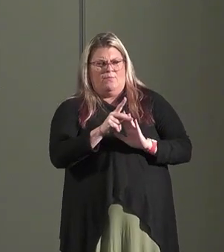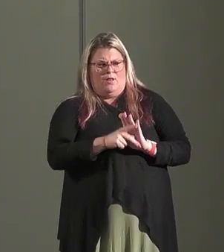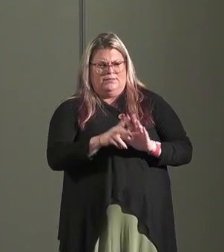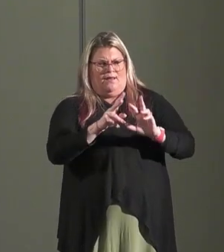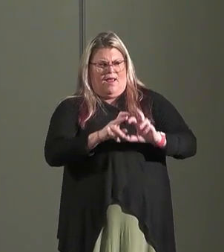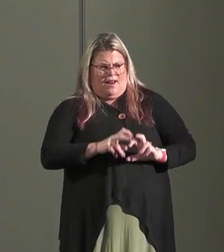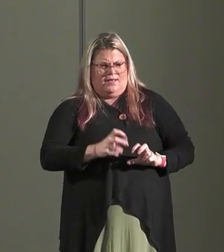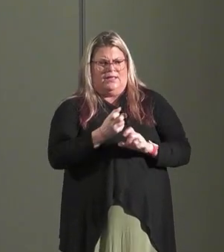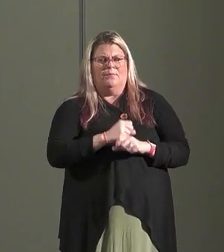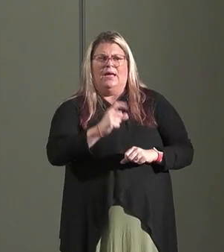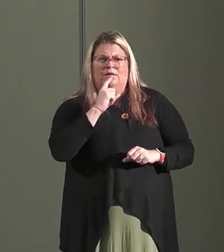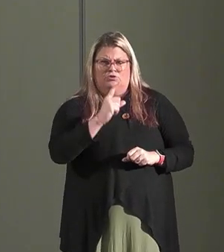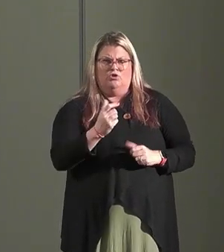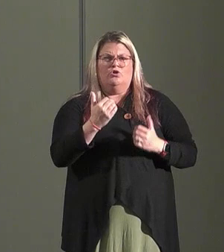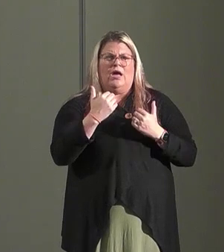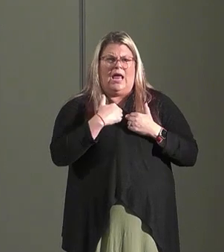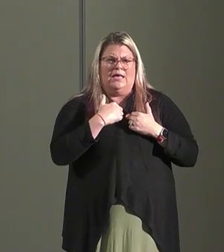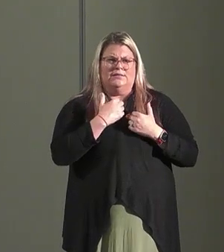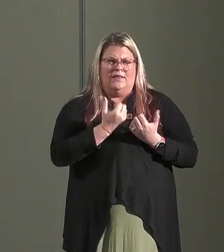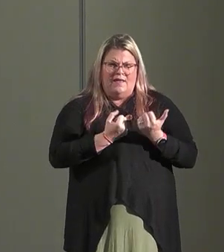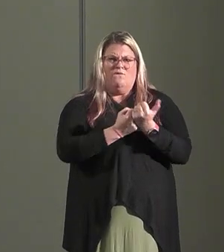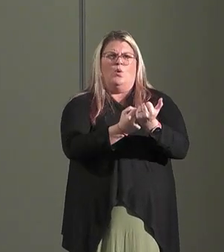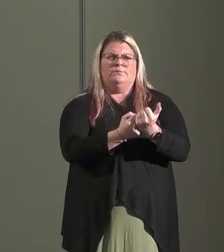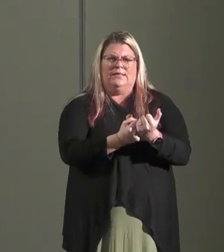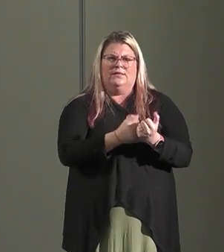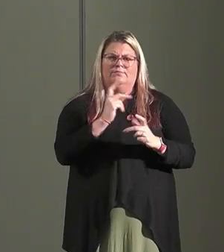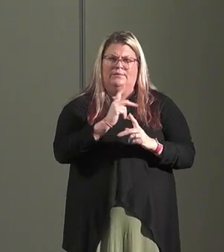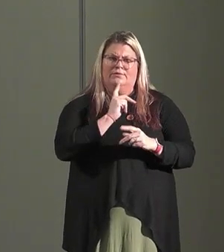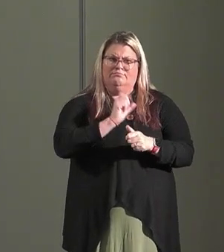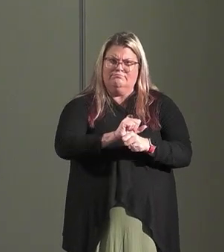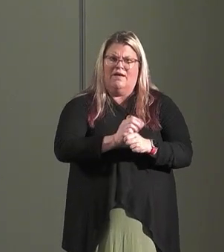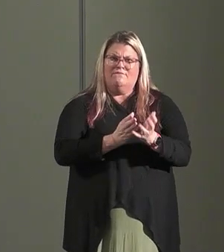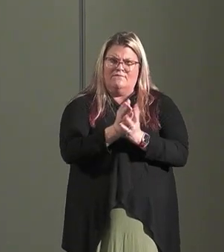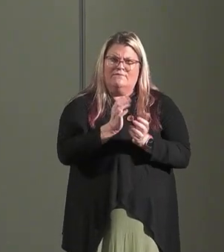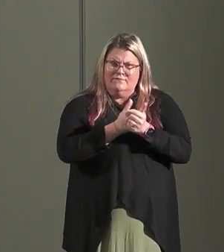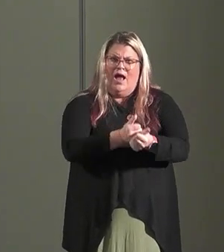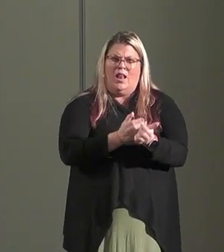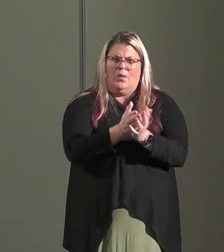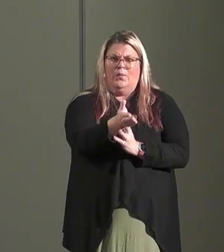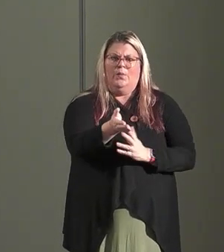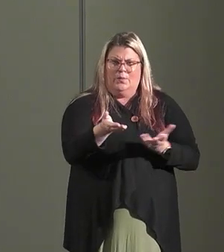has the enforcement mechanisms in place and that there is accountability that someone